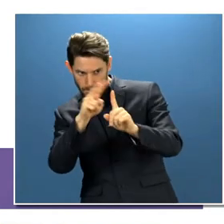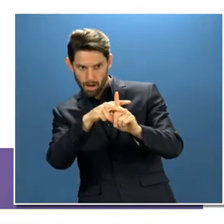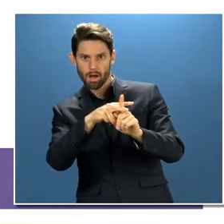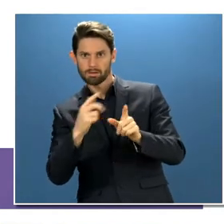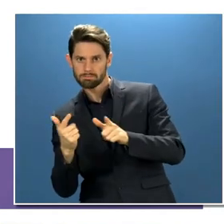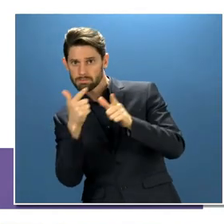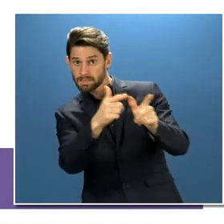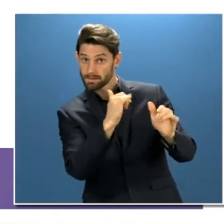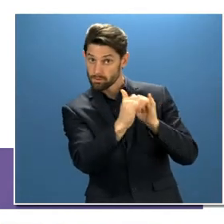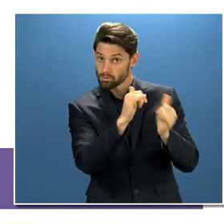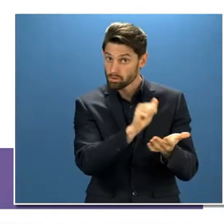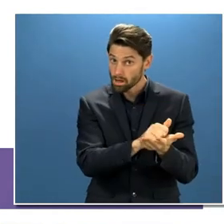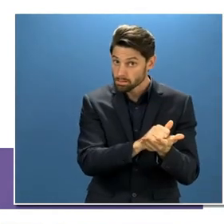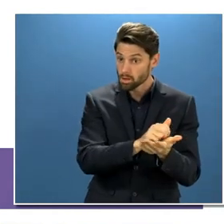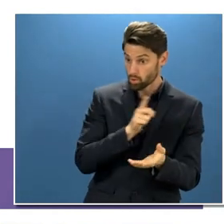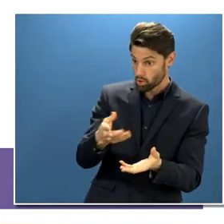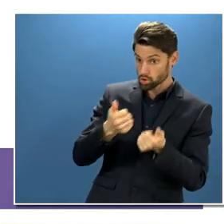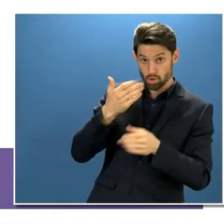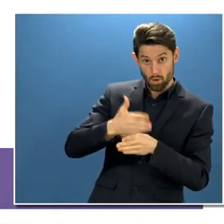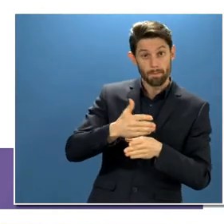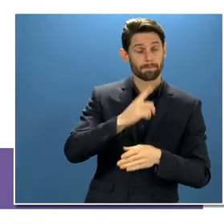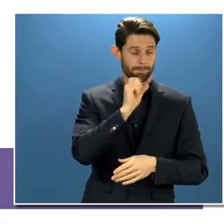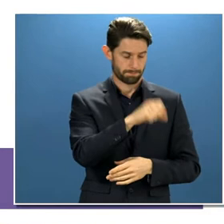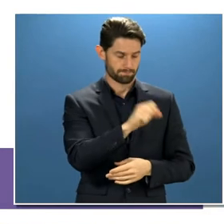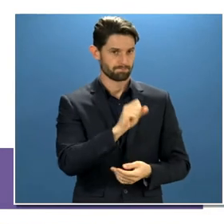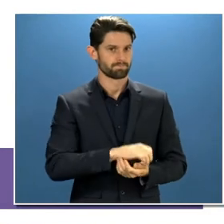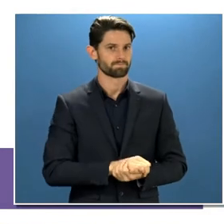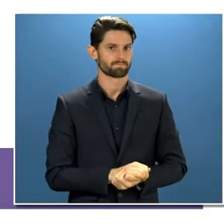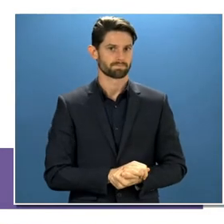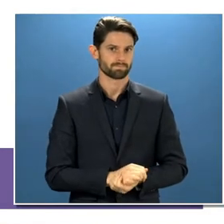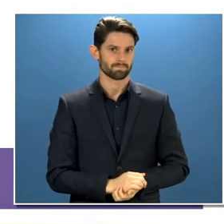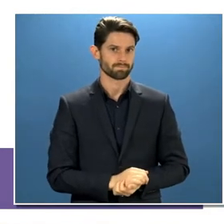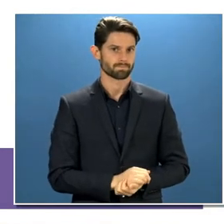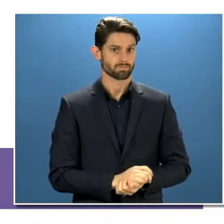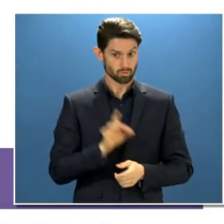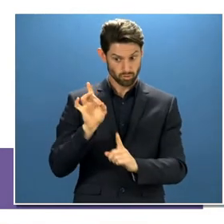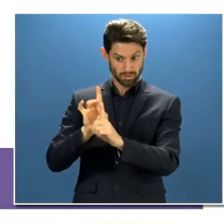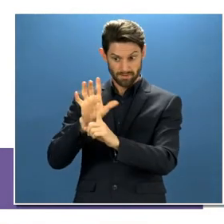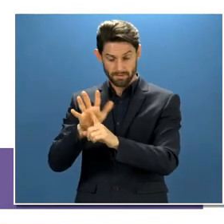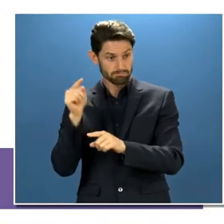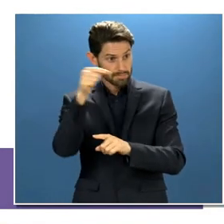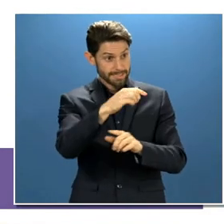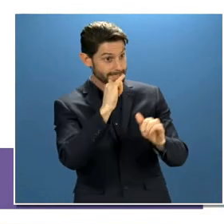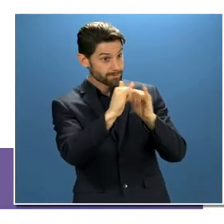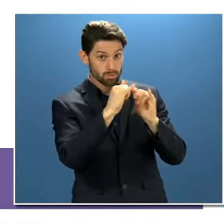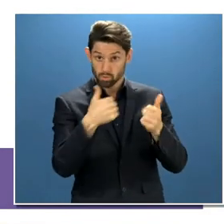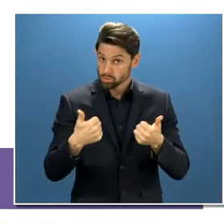Yes. And you got the job? Yes. How was it doing the interview? Did you like the interview?